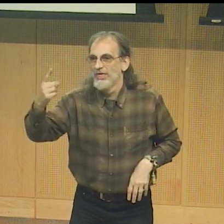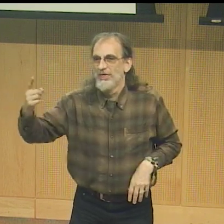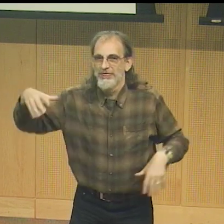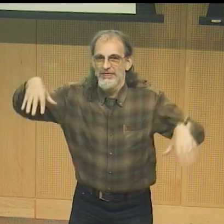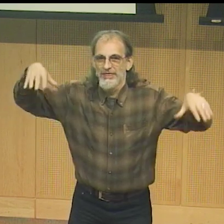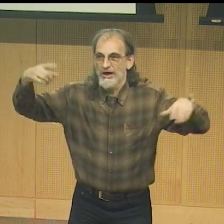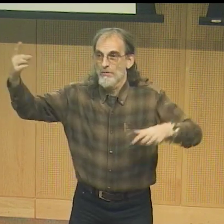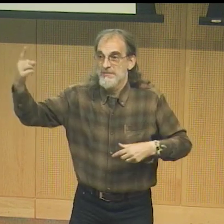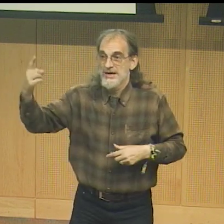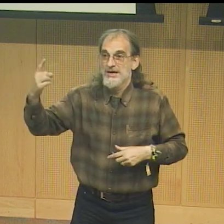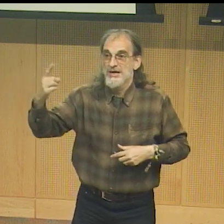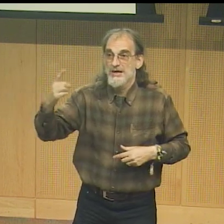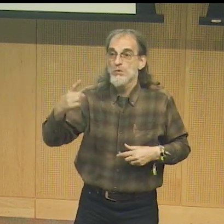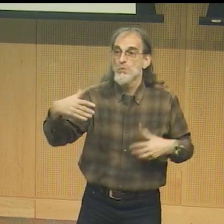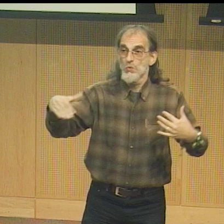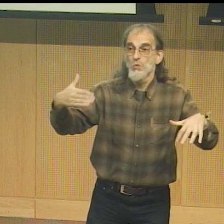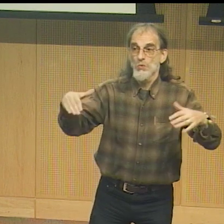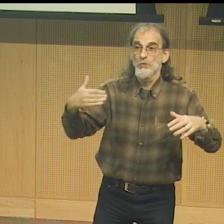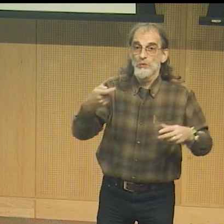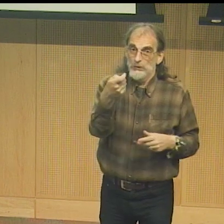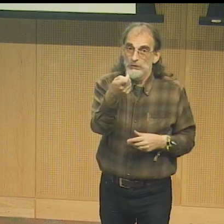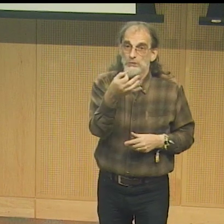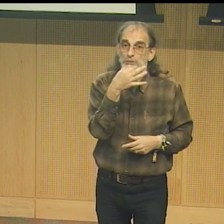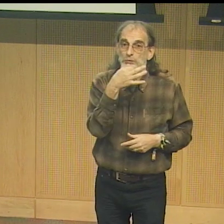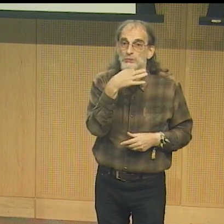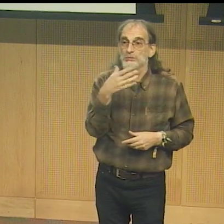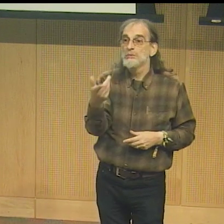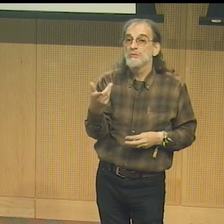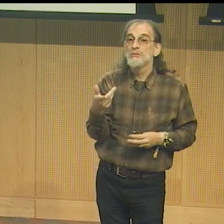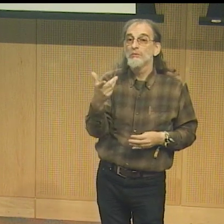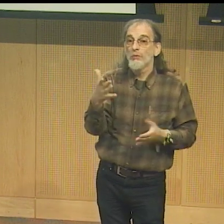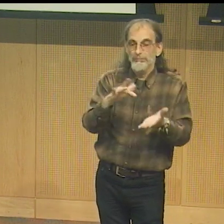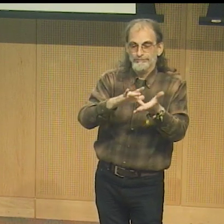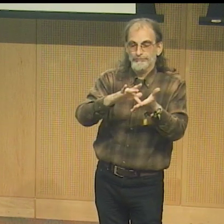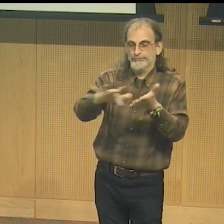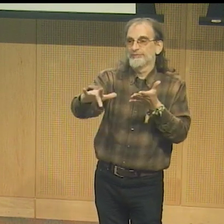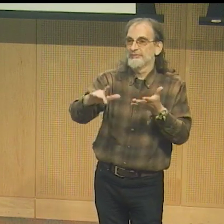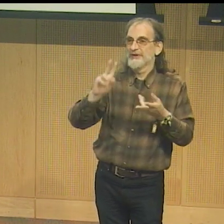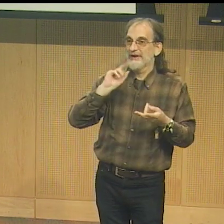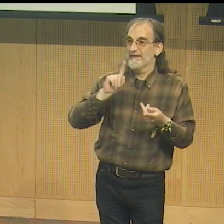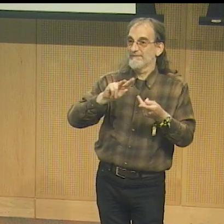It's coming for us. It's going to be here soon. This is a very urgent need.